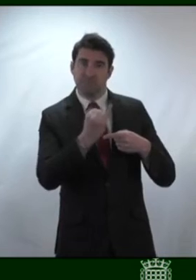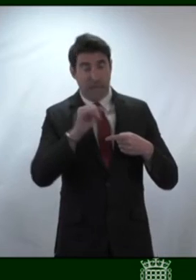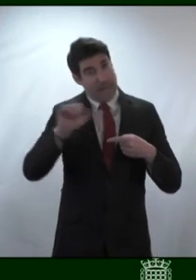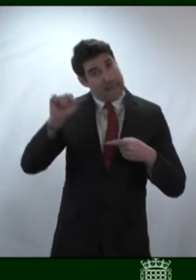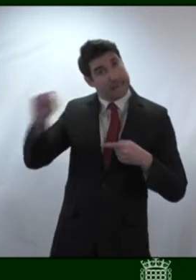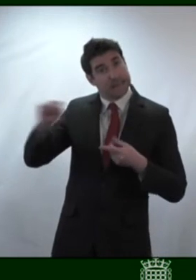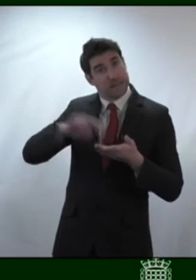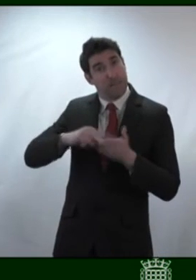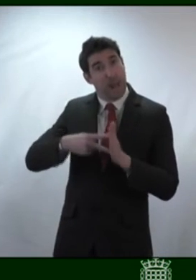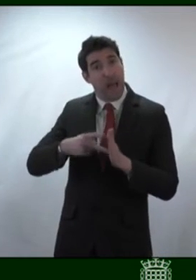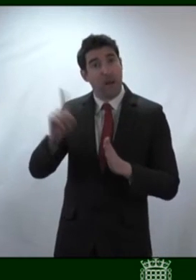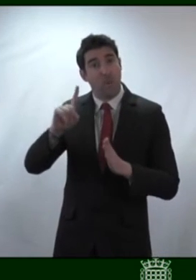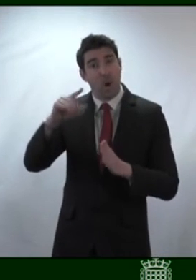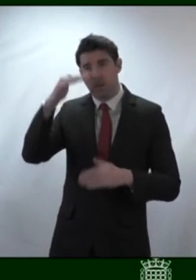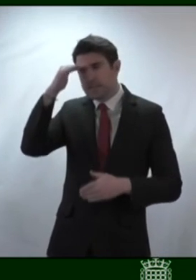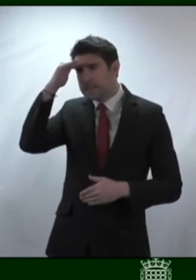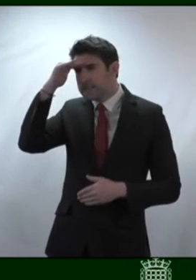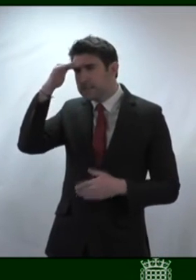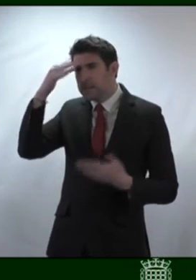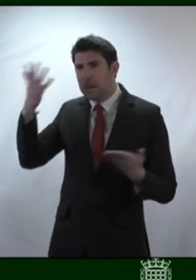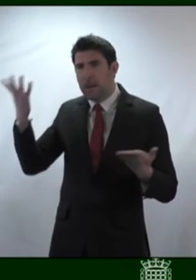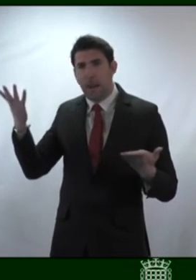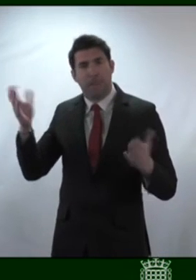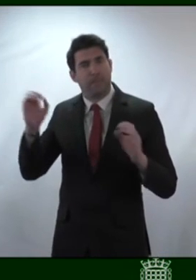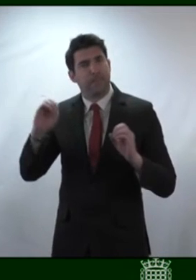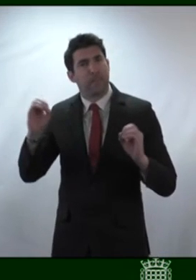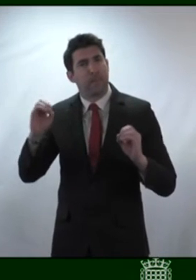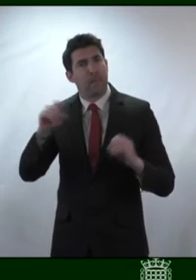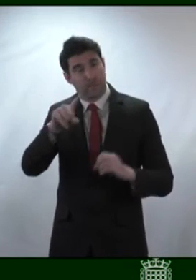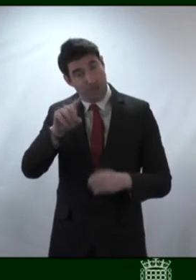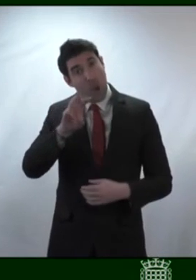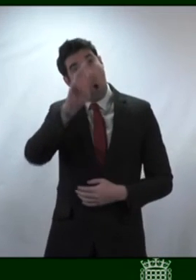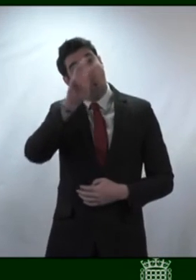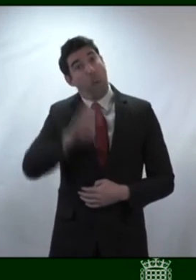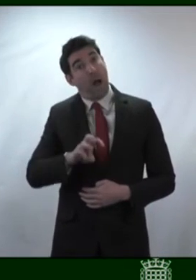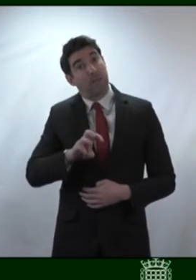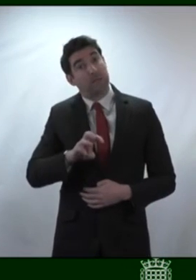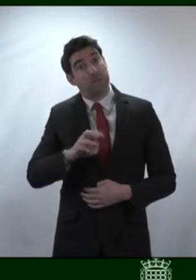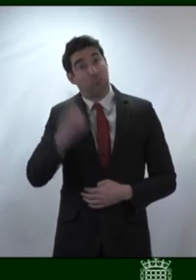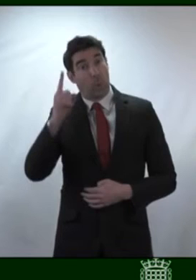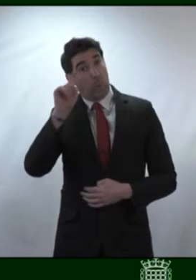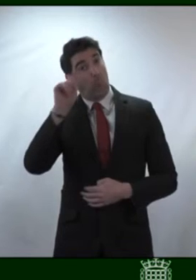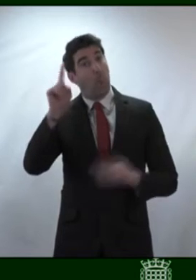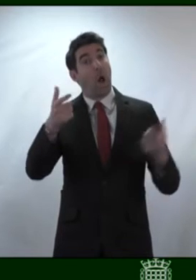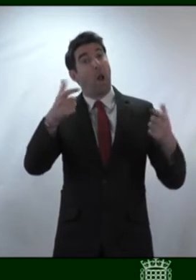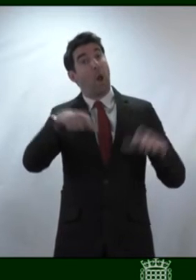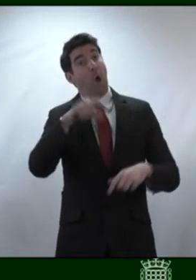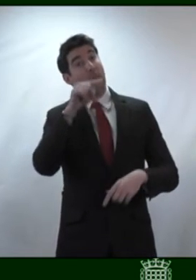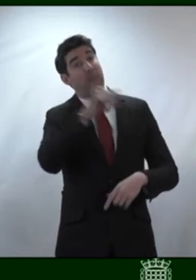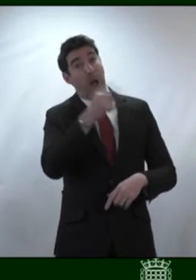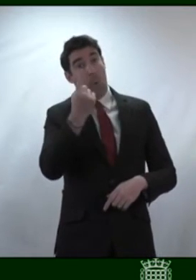Labour firebreak in Wales. If we look at what is happening across the country, it is thanks to the